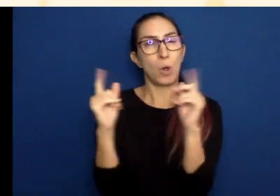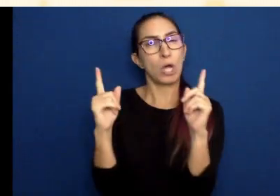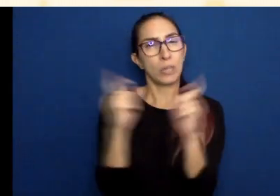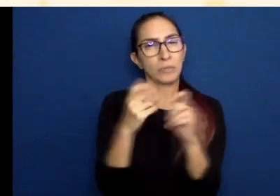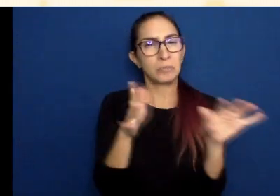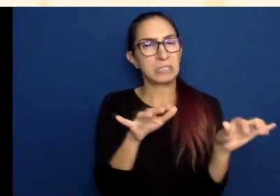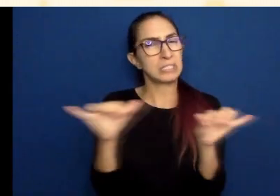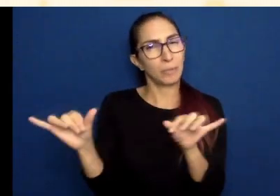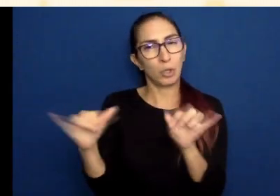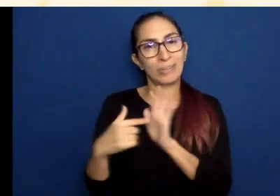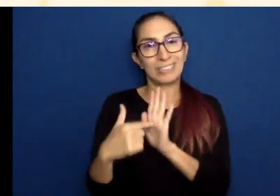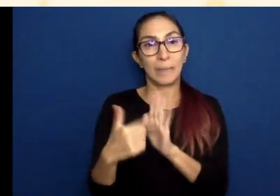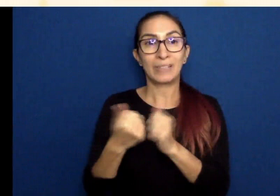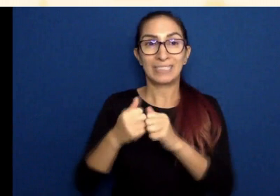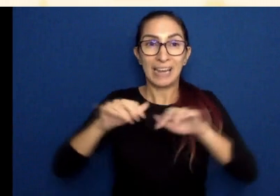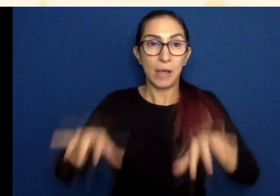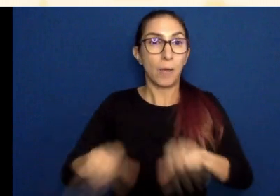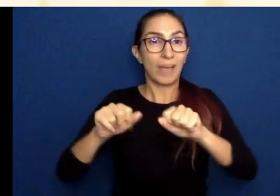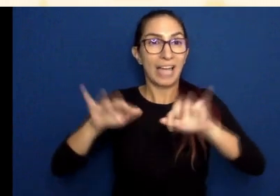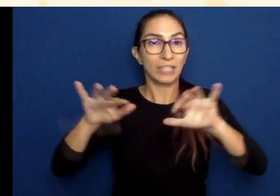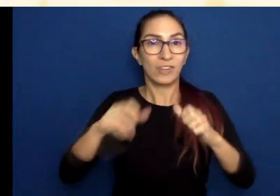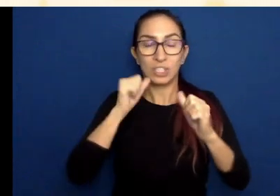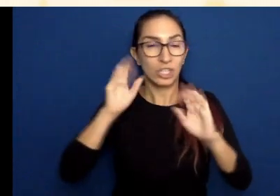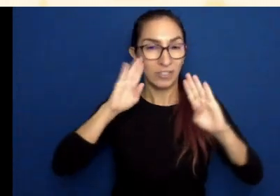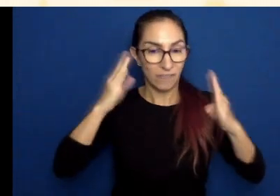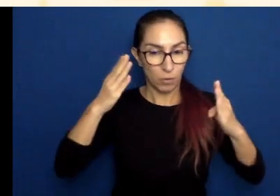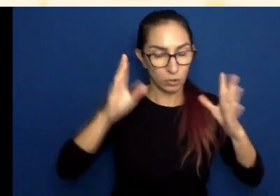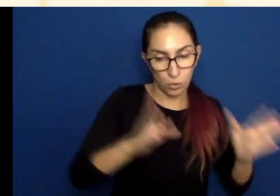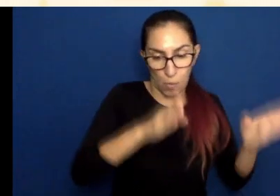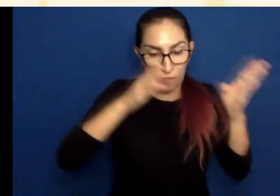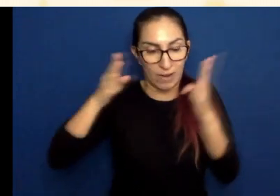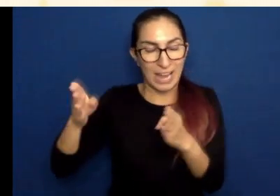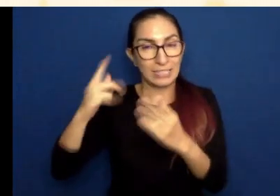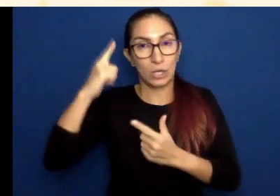activation doesn't move focus to the next logical item. So you've got this crossword app.